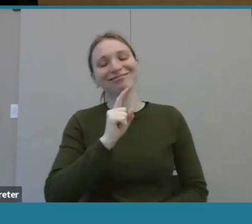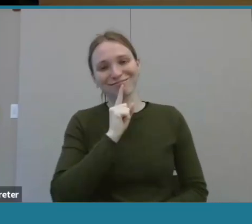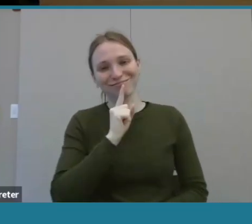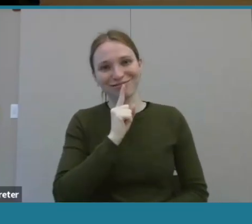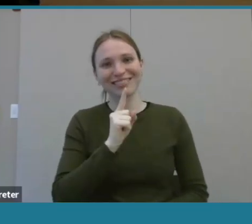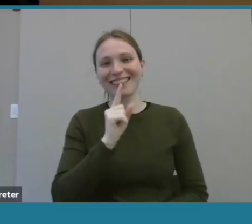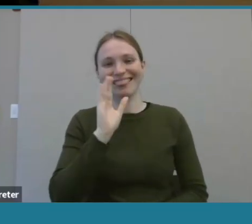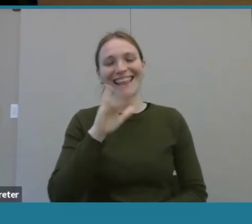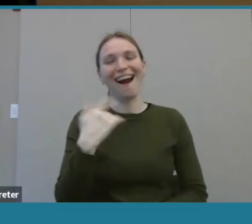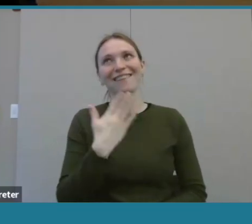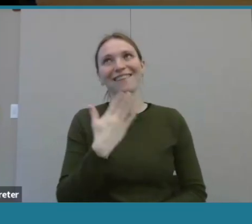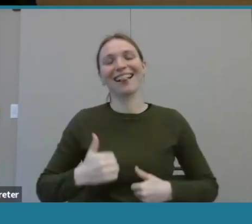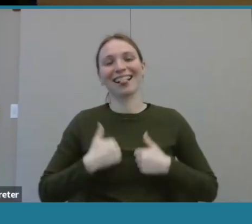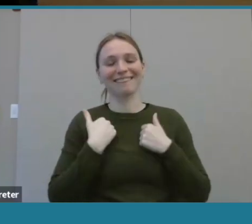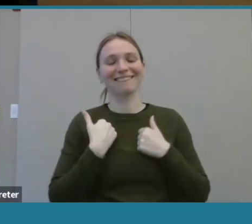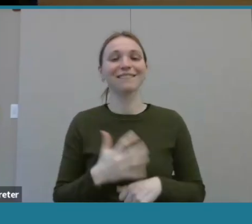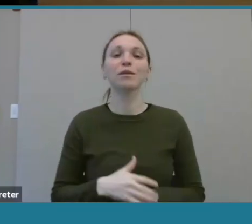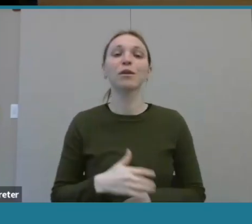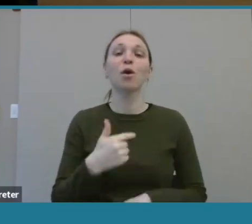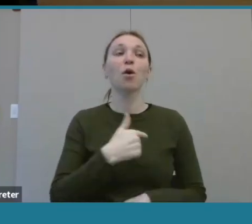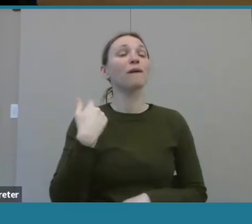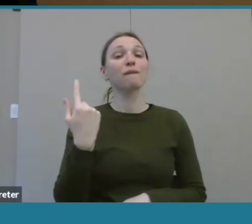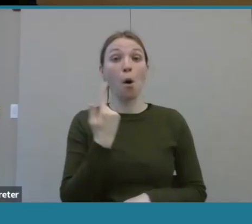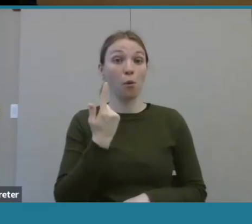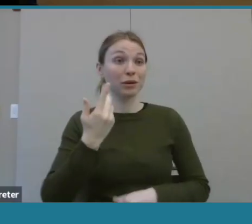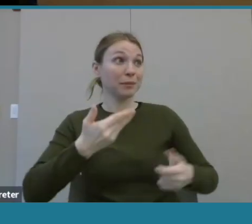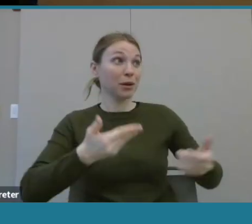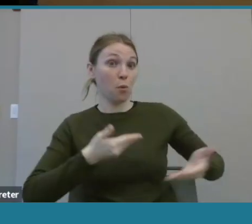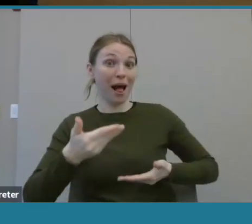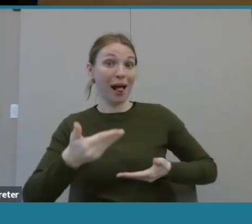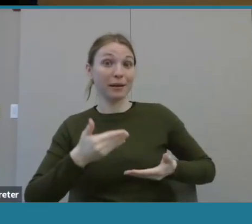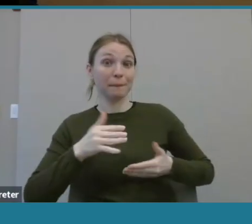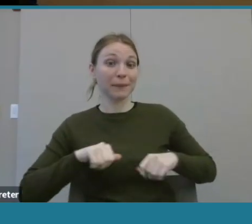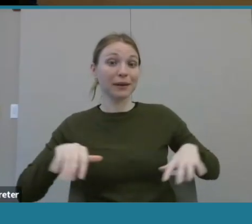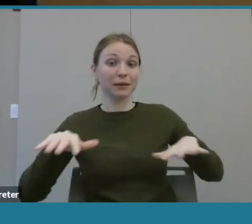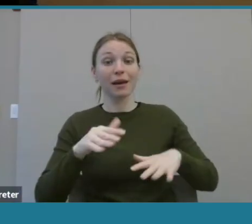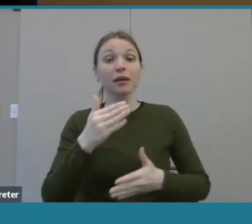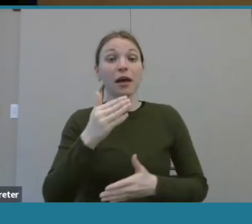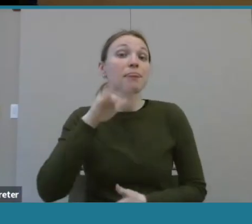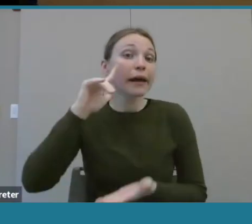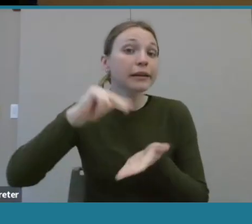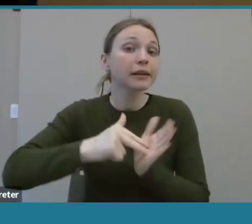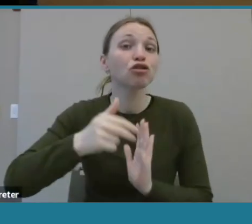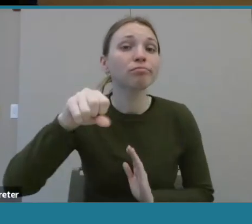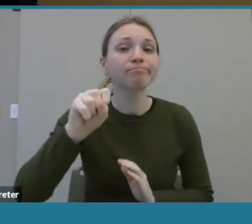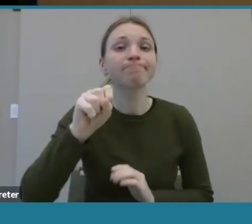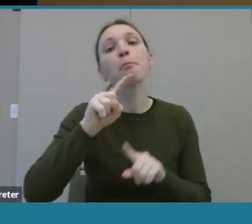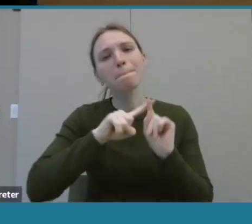We've always been a welcoming space, and some of that has happened intentionally, and some of it has happened by accident as we just think about building a